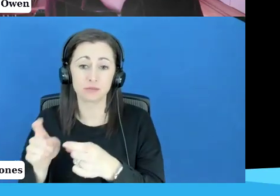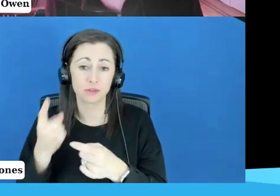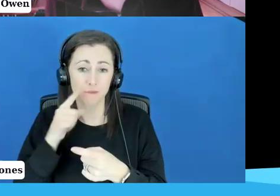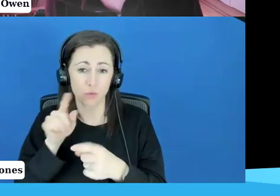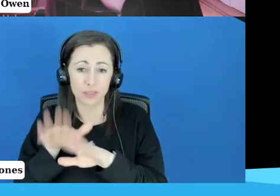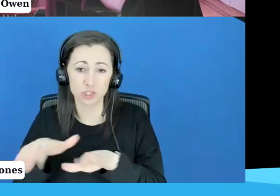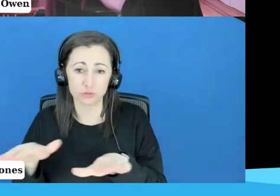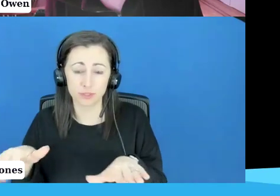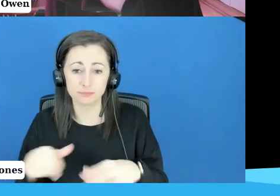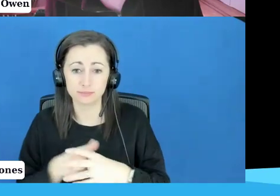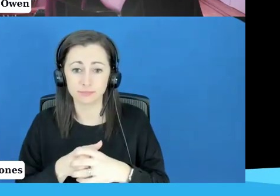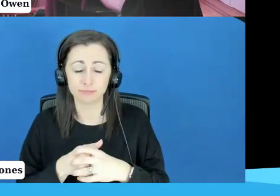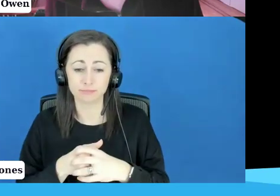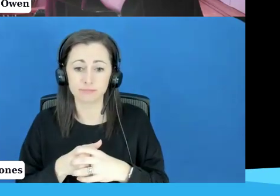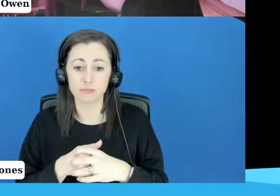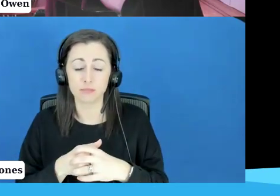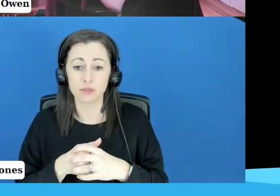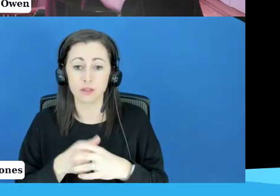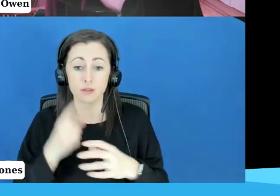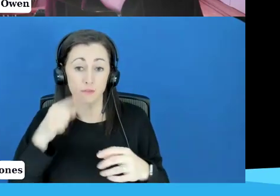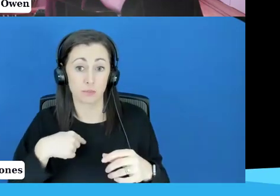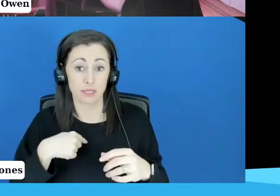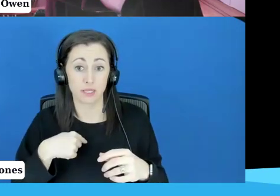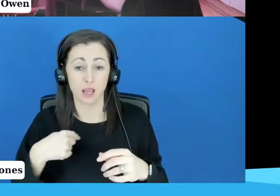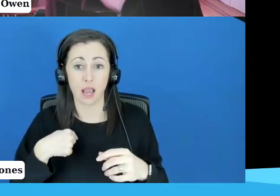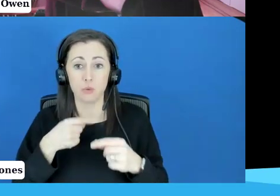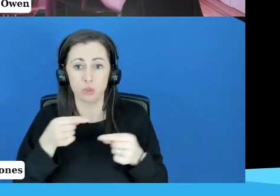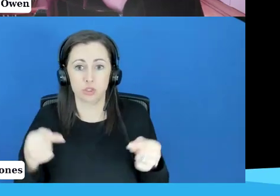because sometimes, especially me, I was injured at such a young age.